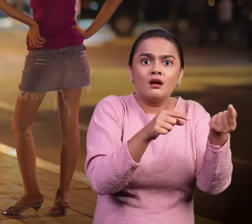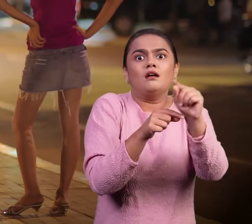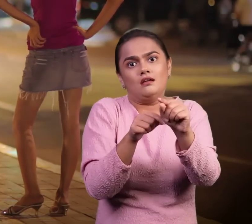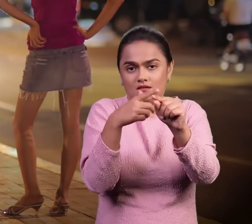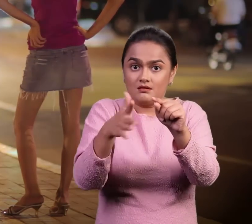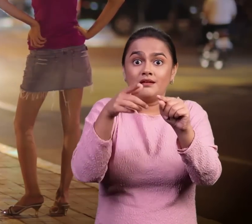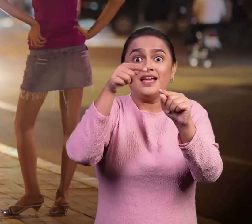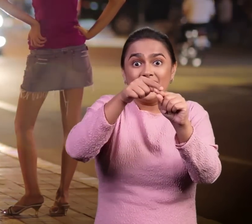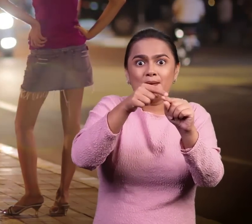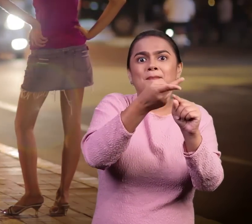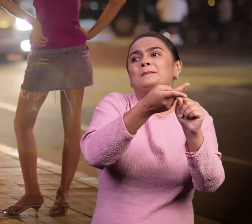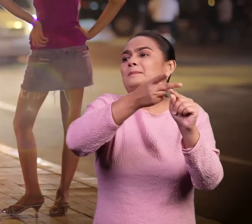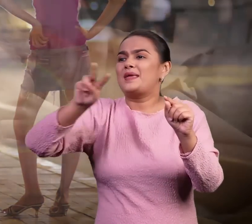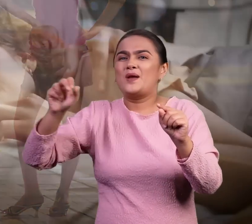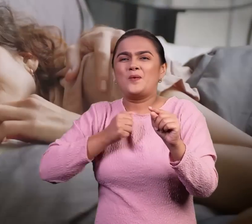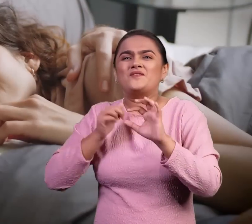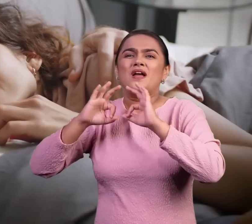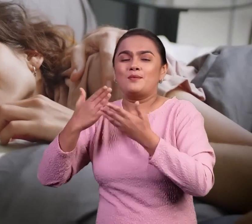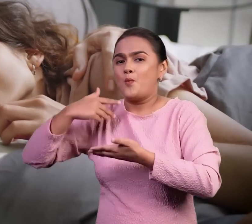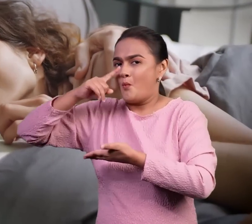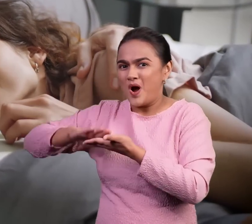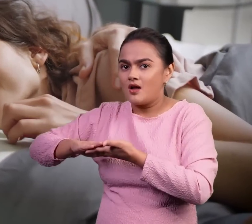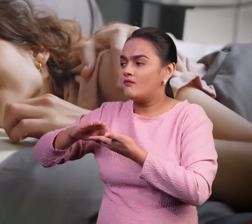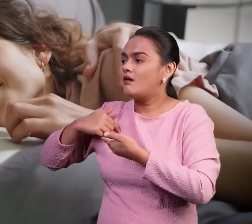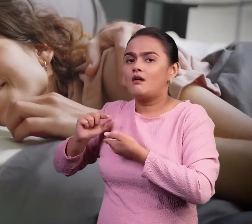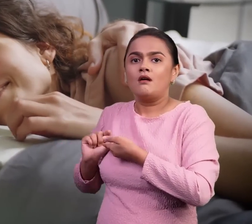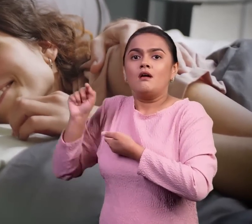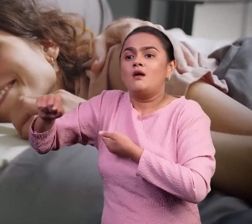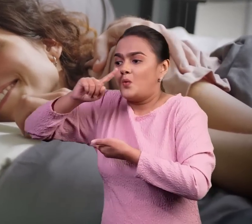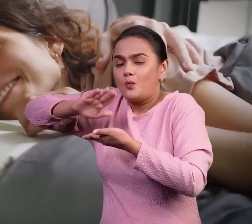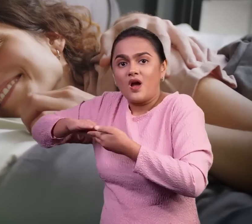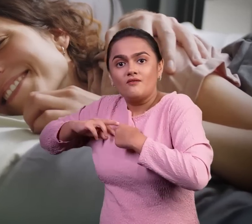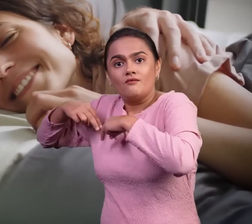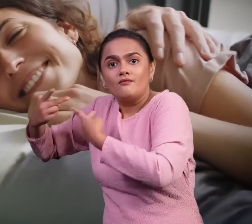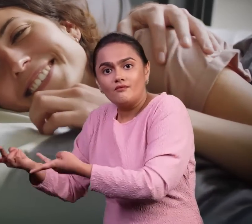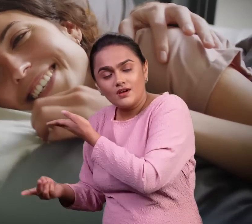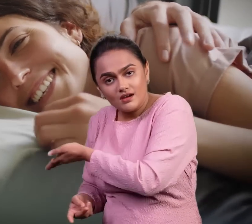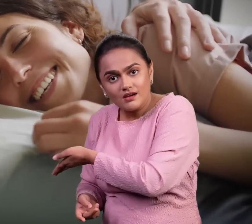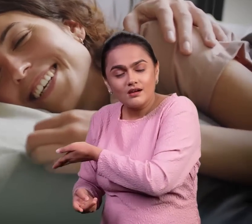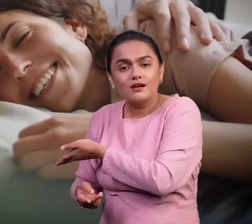He then transmits it to his wife through sexual contact.